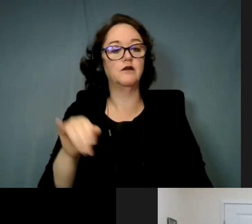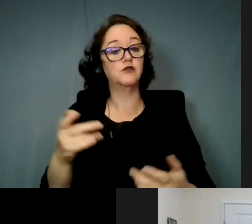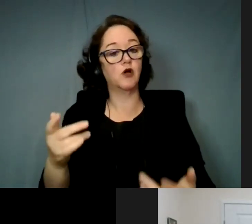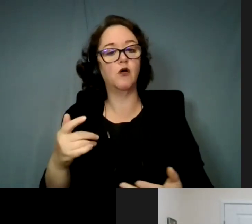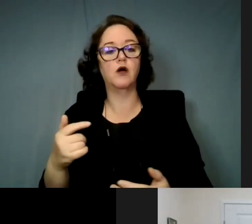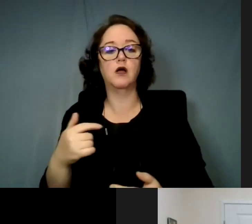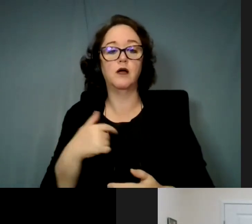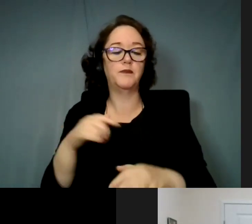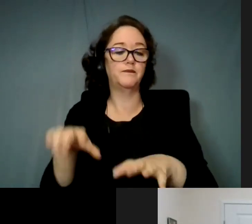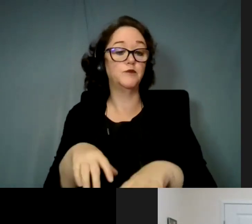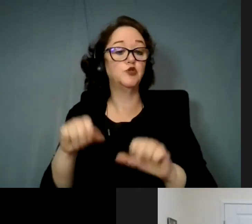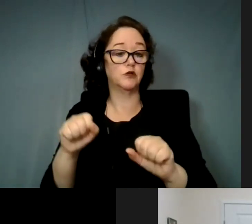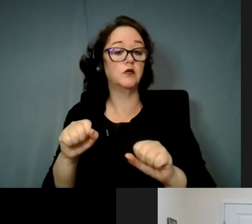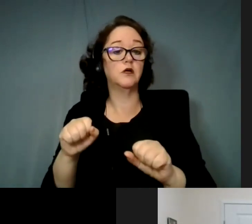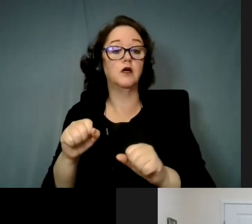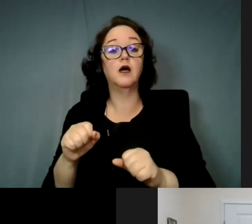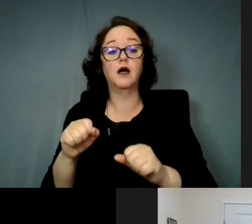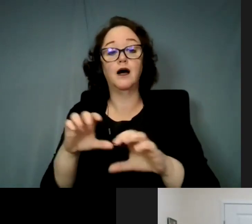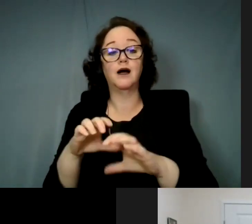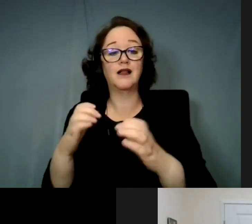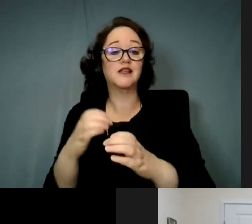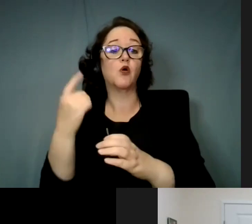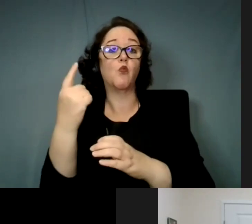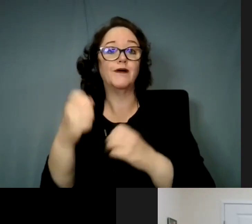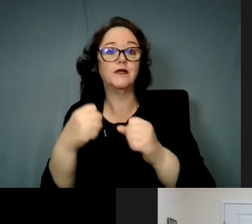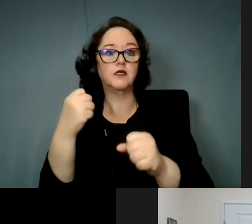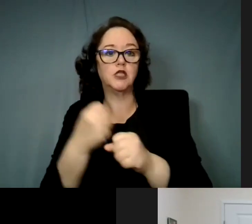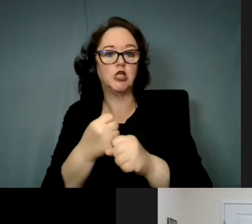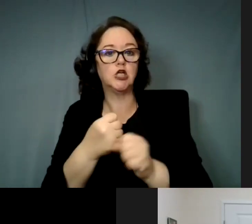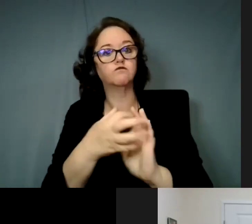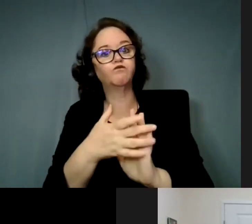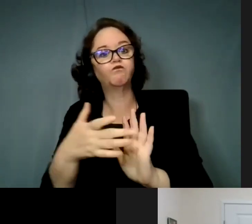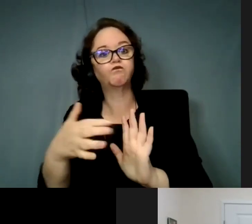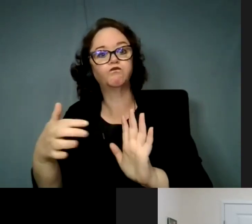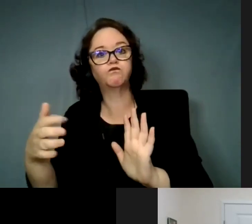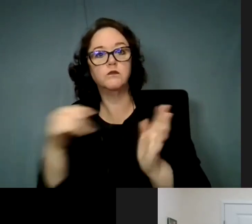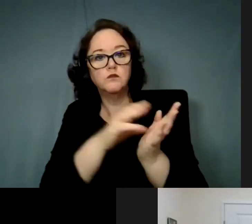enough, because this is a very important part of my story, I